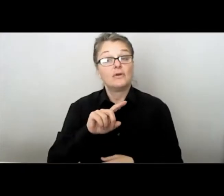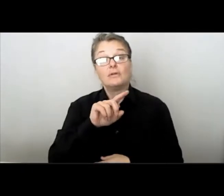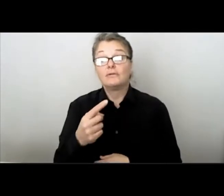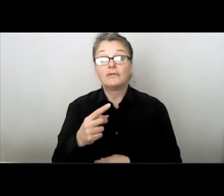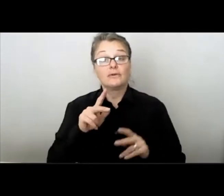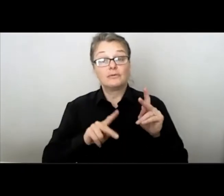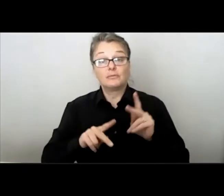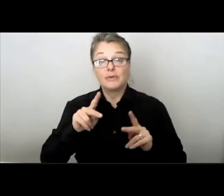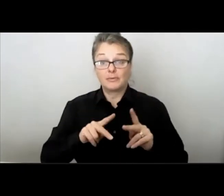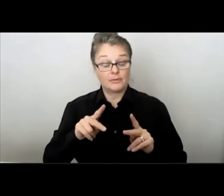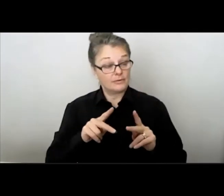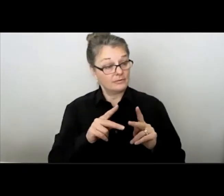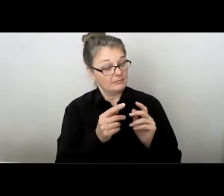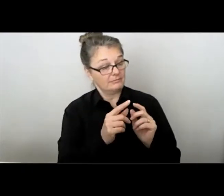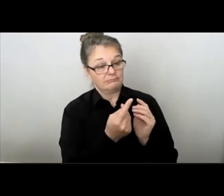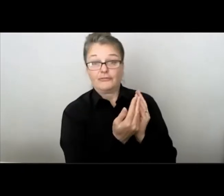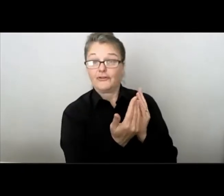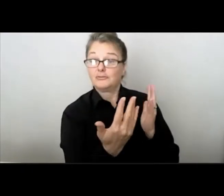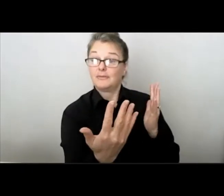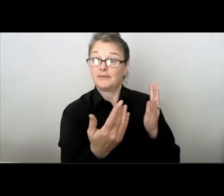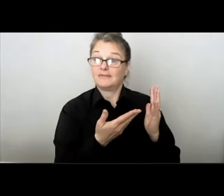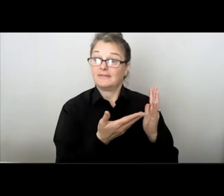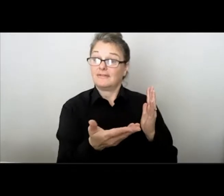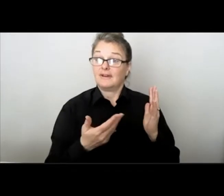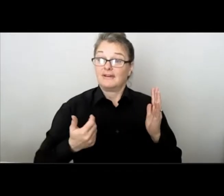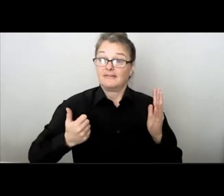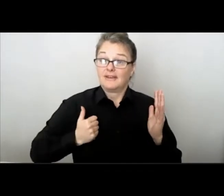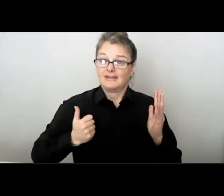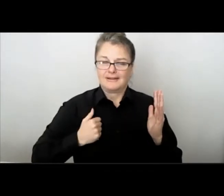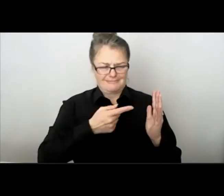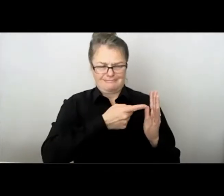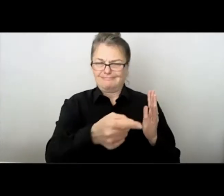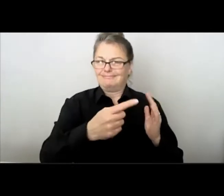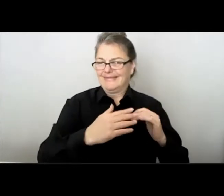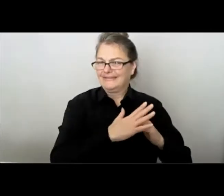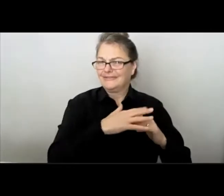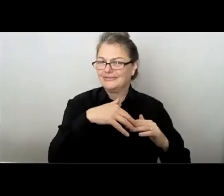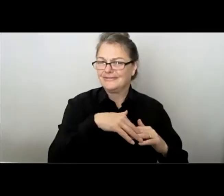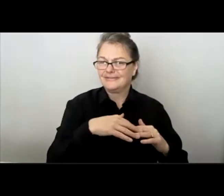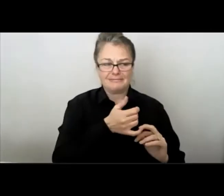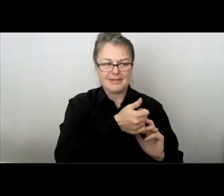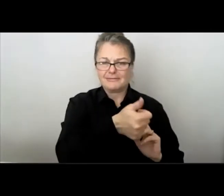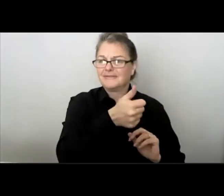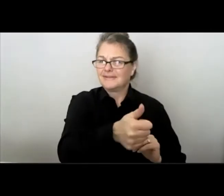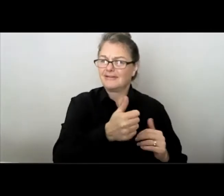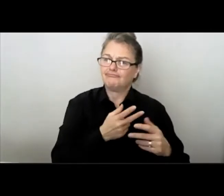CANADA HAVE BEEN STEWARDS OF THIS LAND FOR AT LEAST 12,000 YEARS.